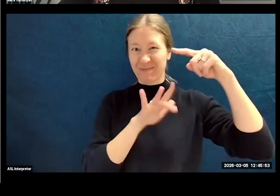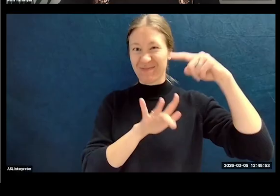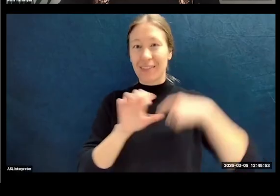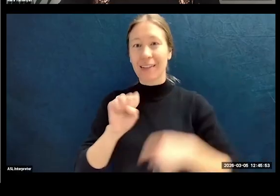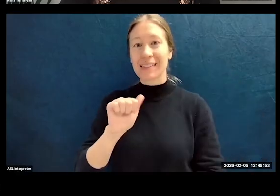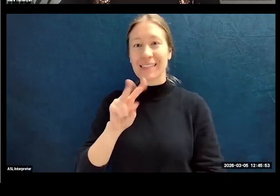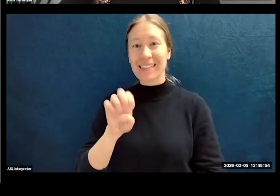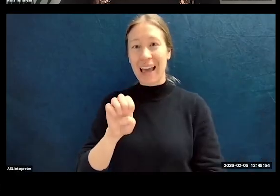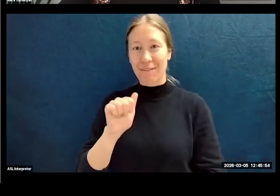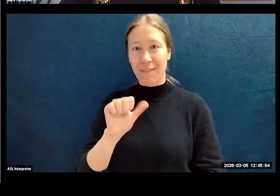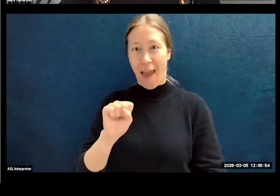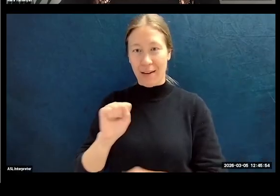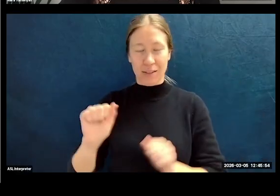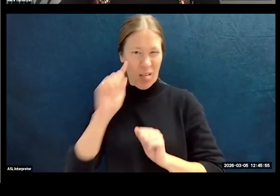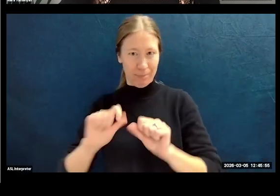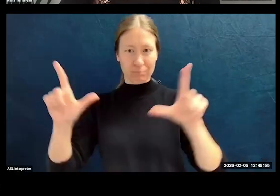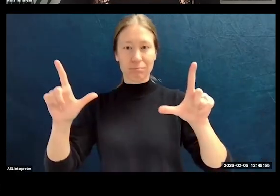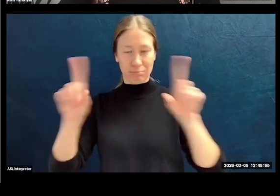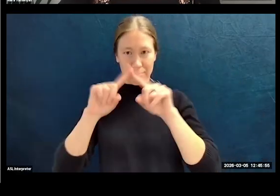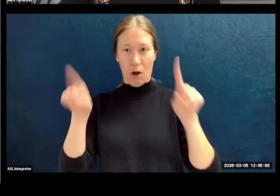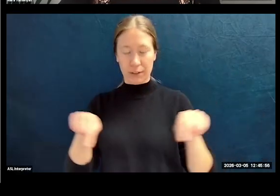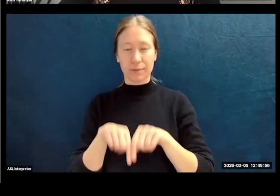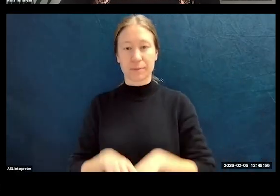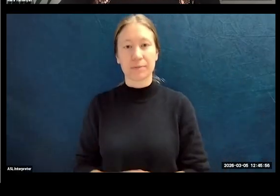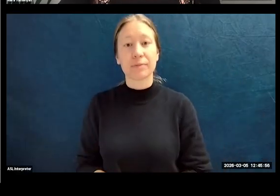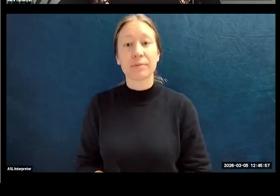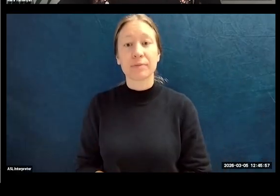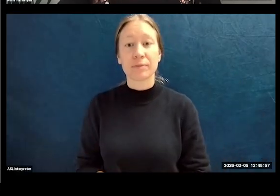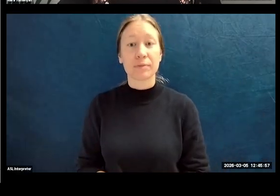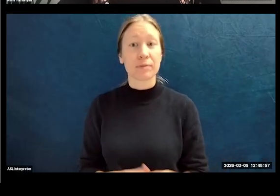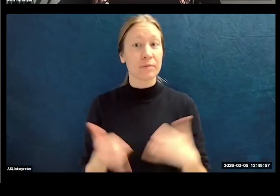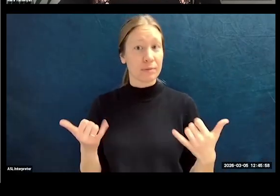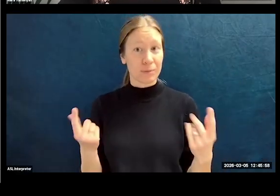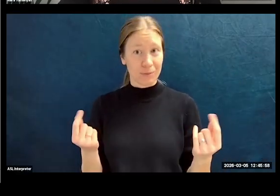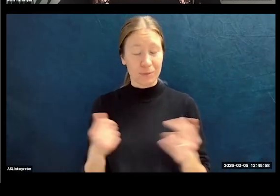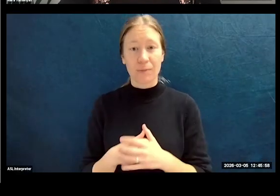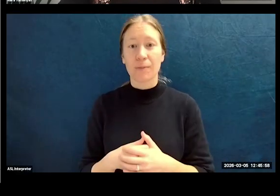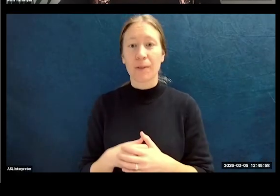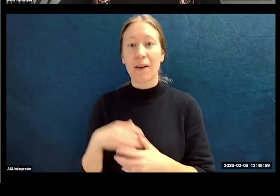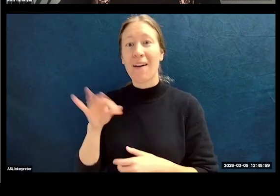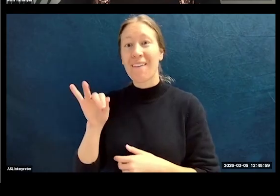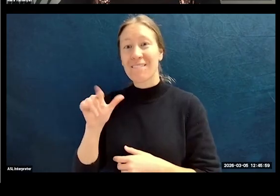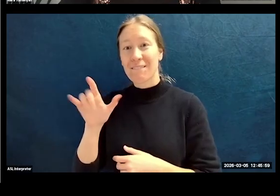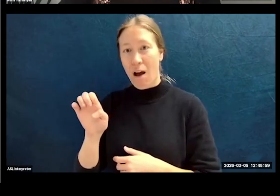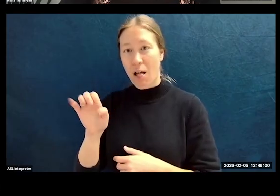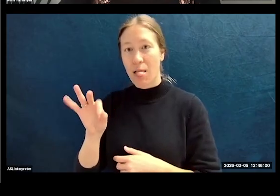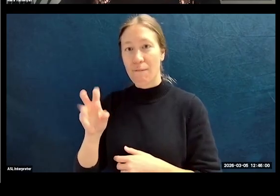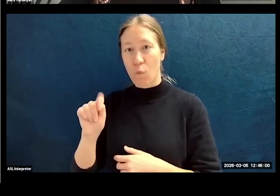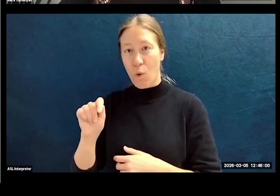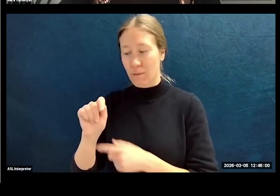the dialogue box will open. And then for file format I'm going to select PDF here